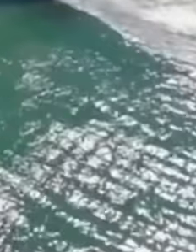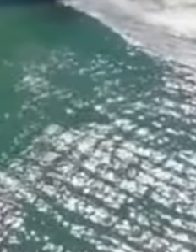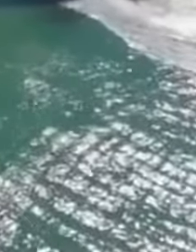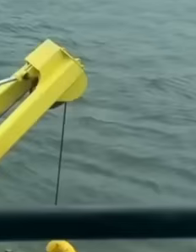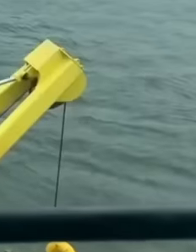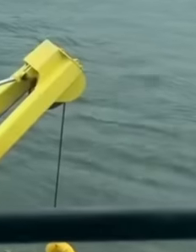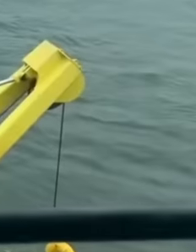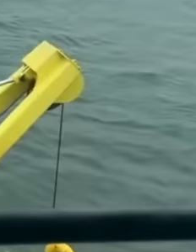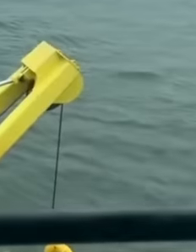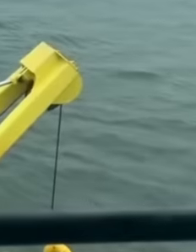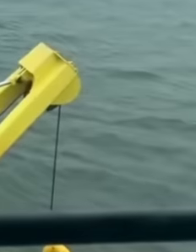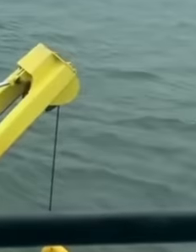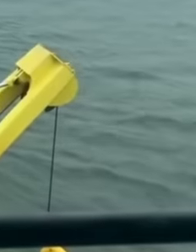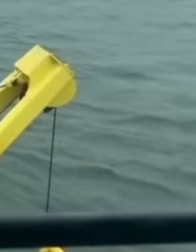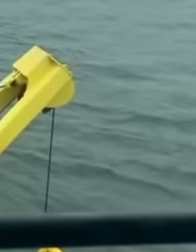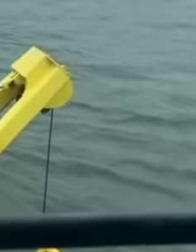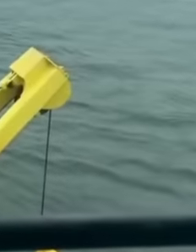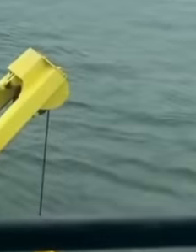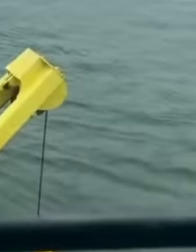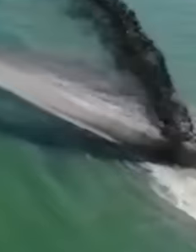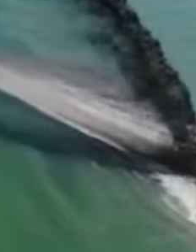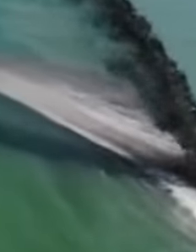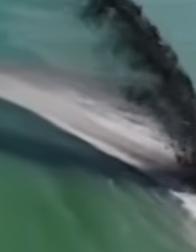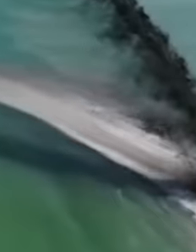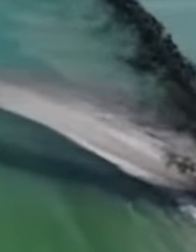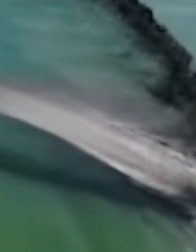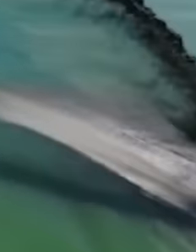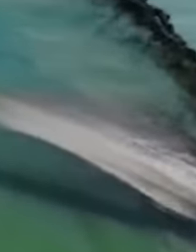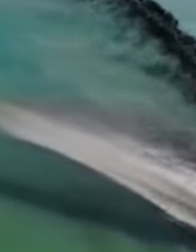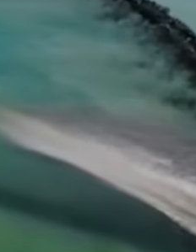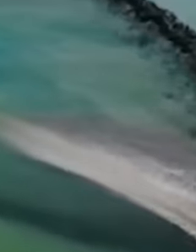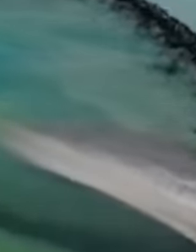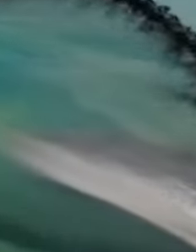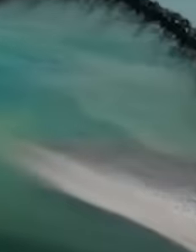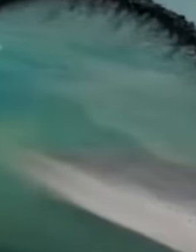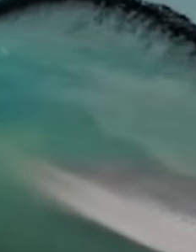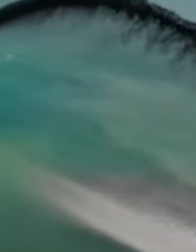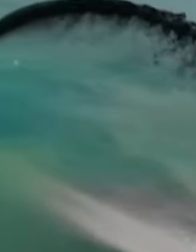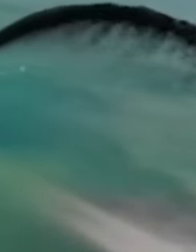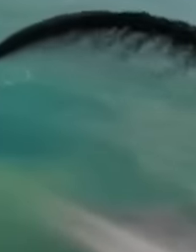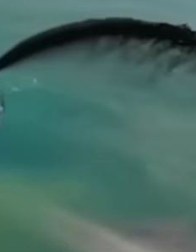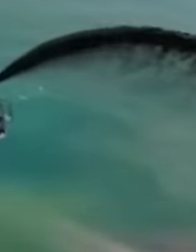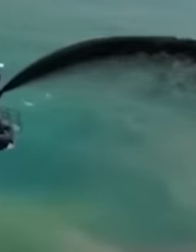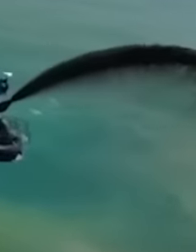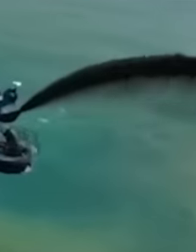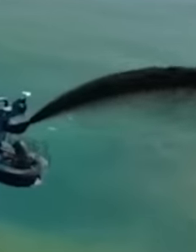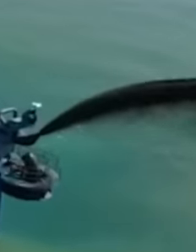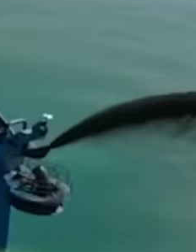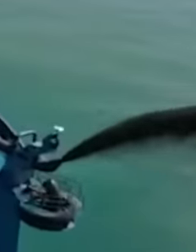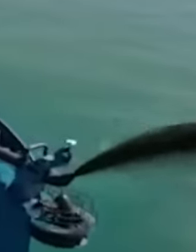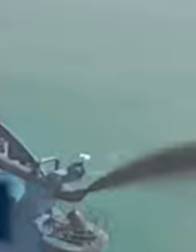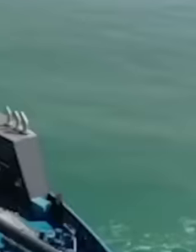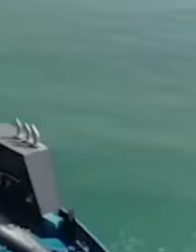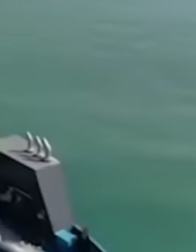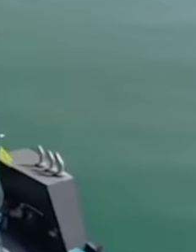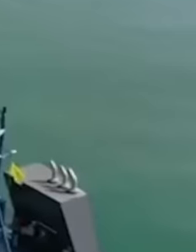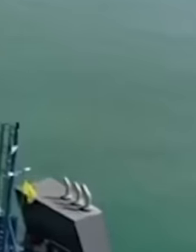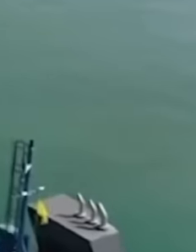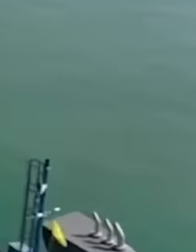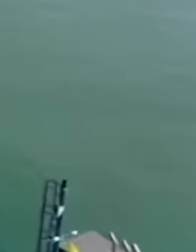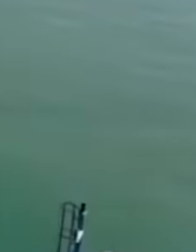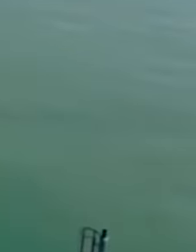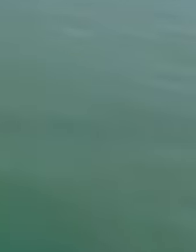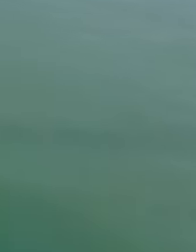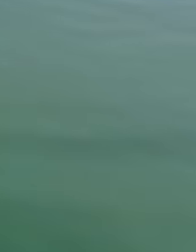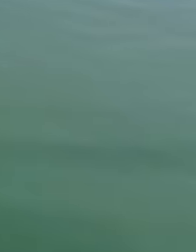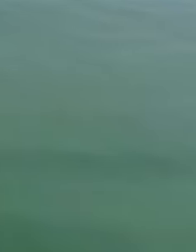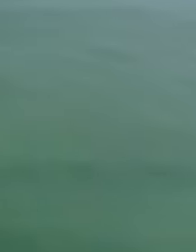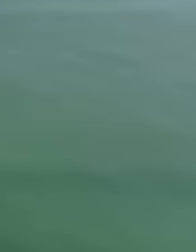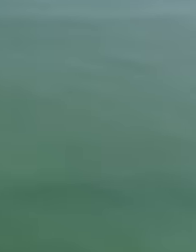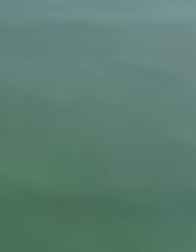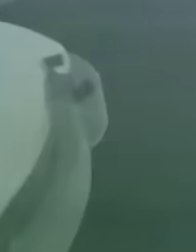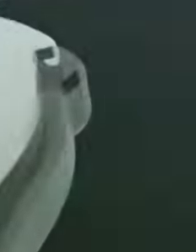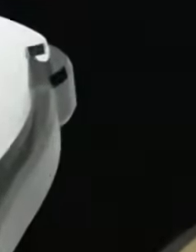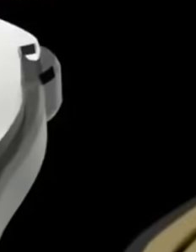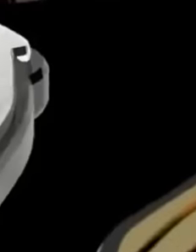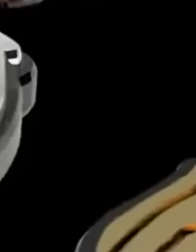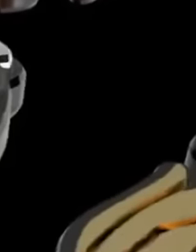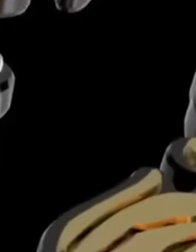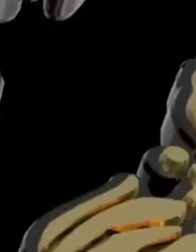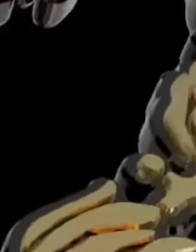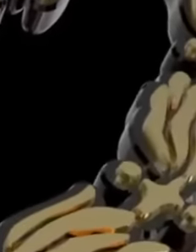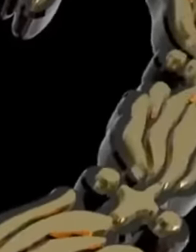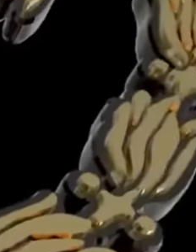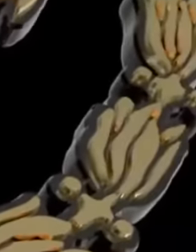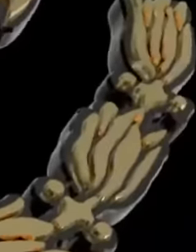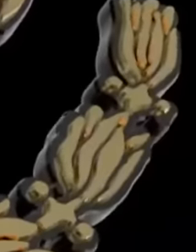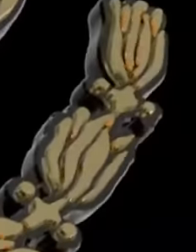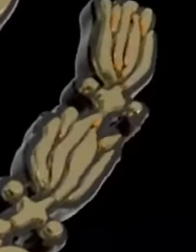and thus concludes,